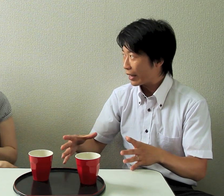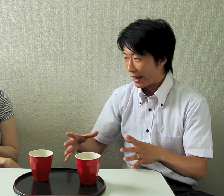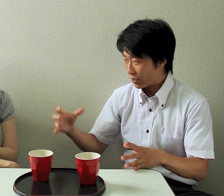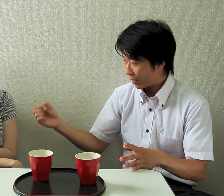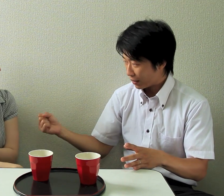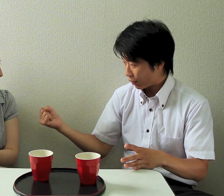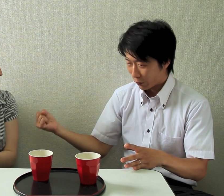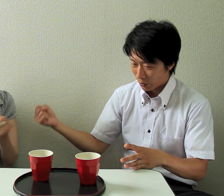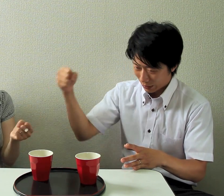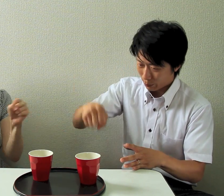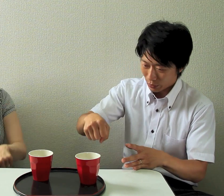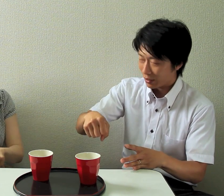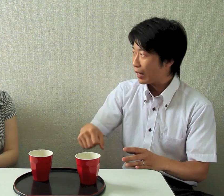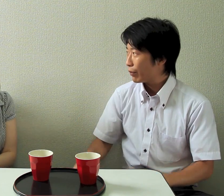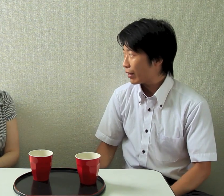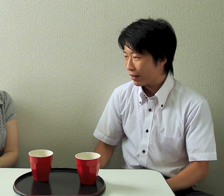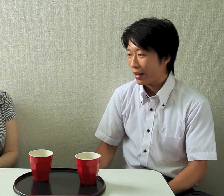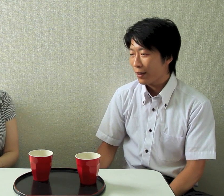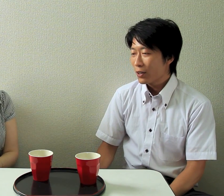You had to get your phone and put it on top of the machine